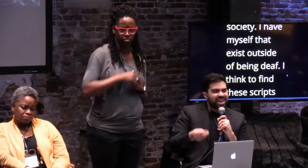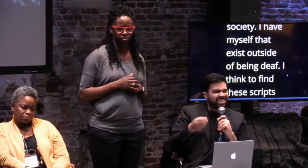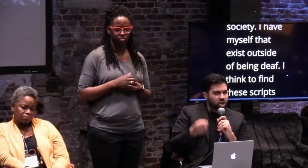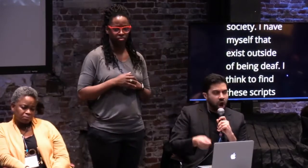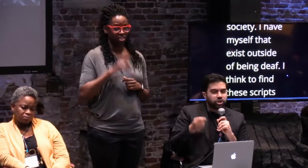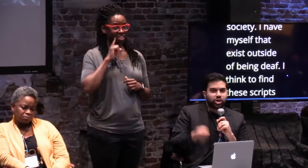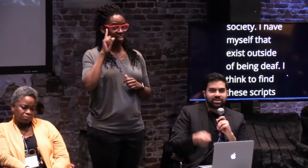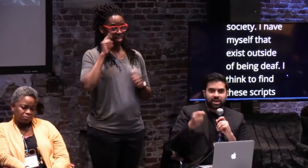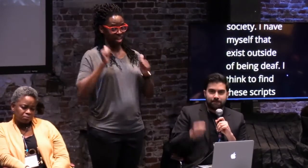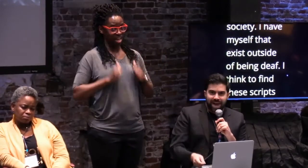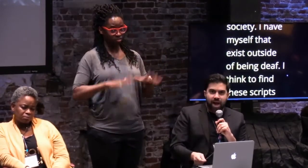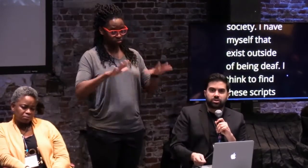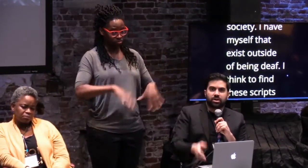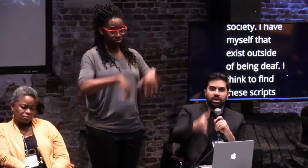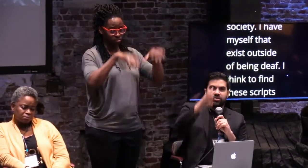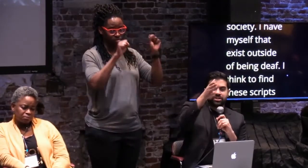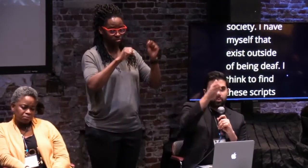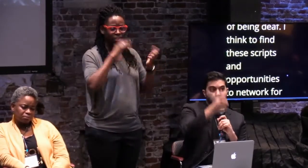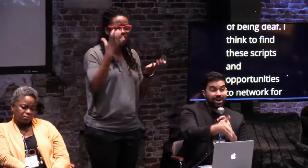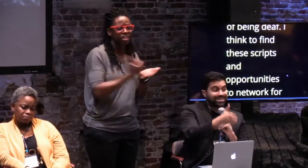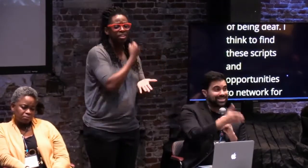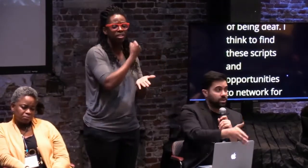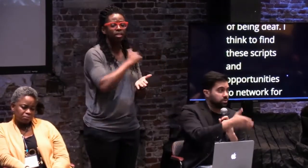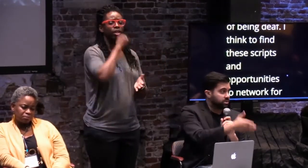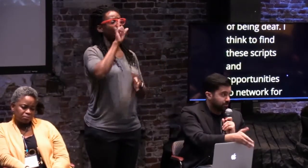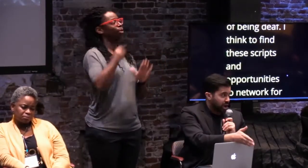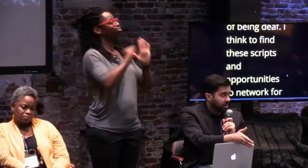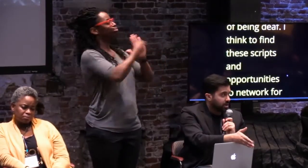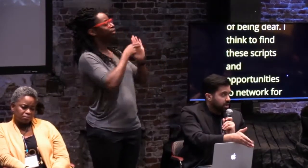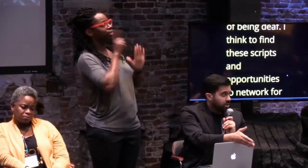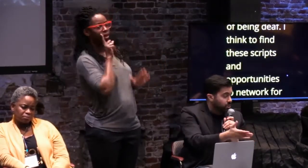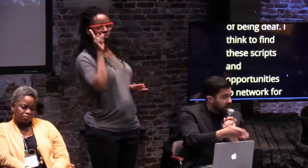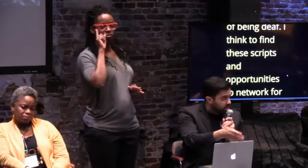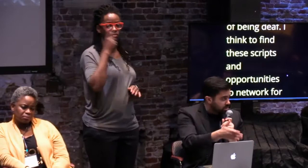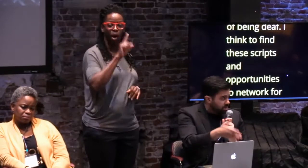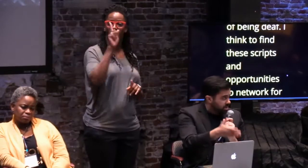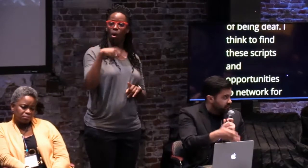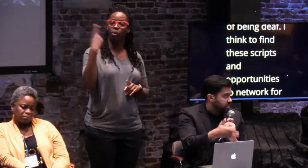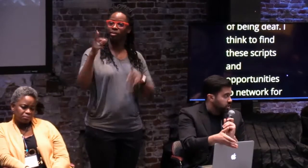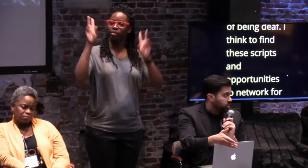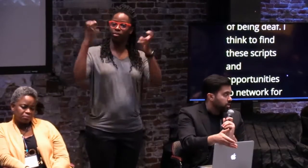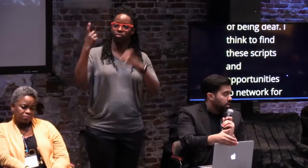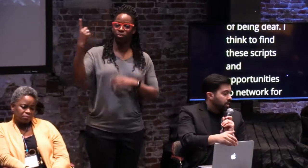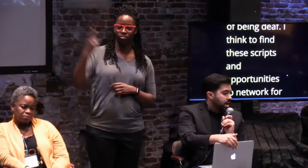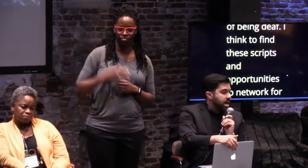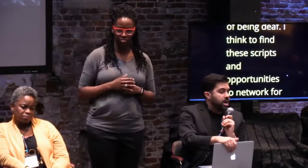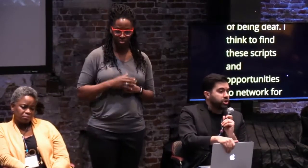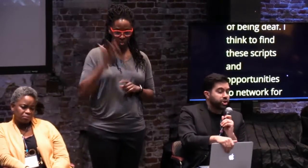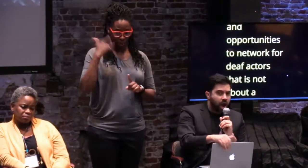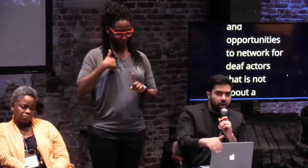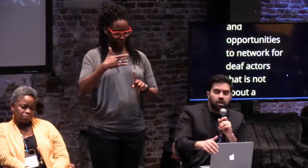that is not just about this one single subject. 'Cause when I got see deaf theater in Chicago,